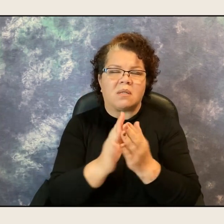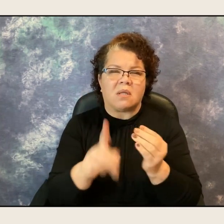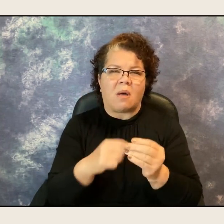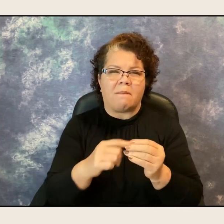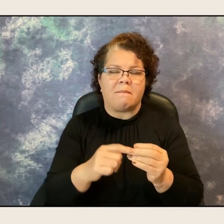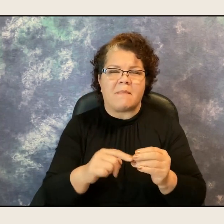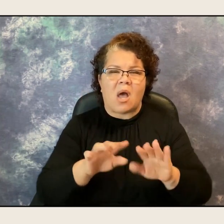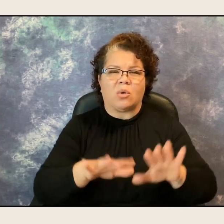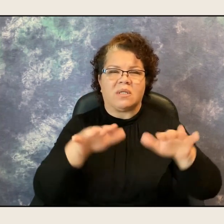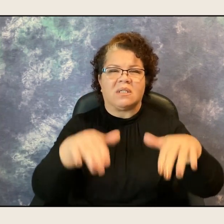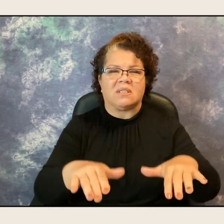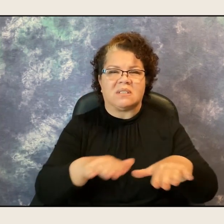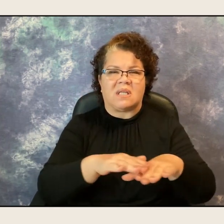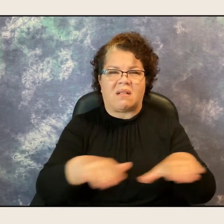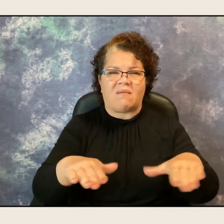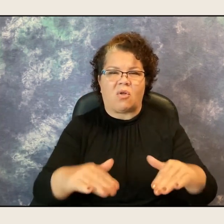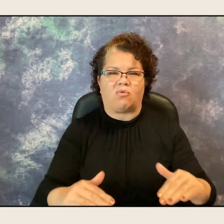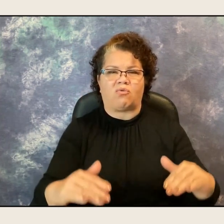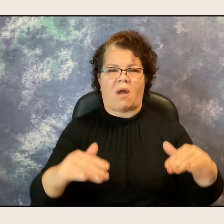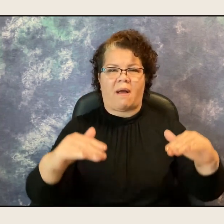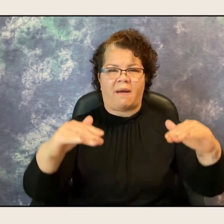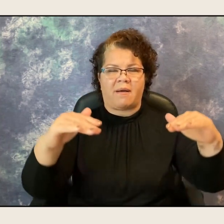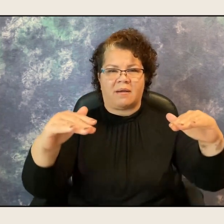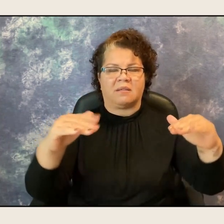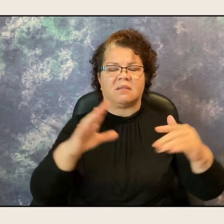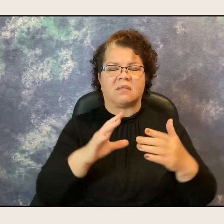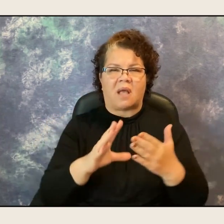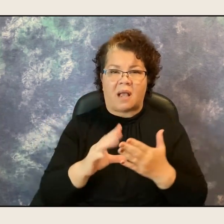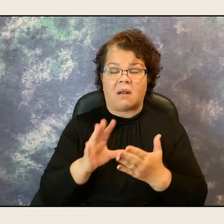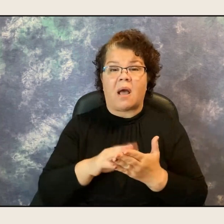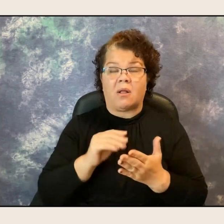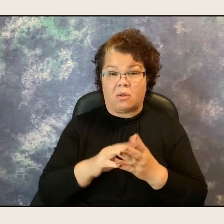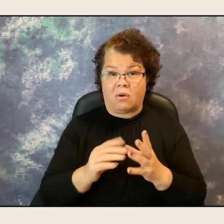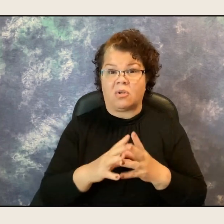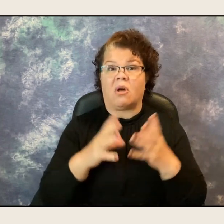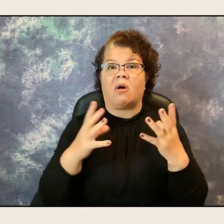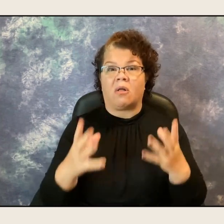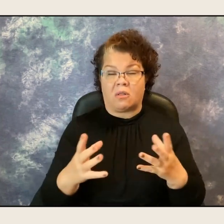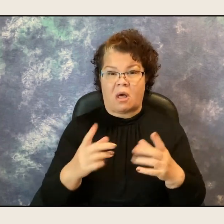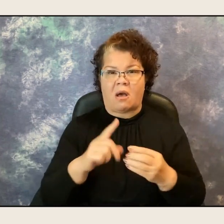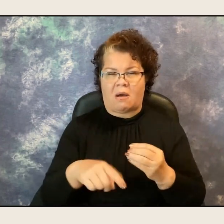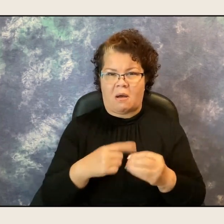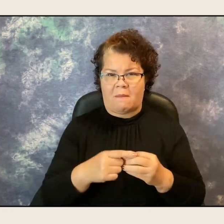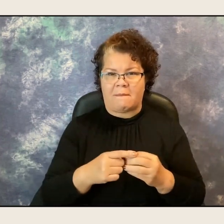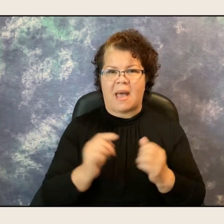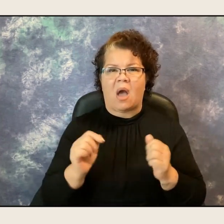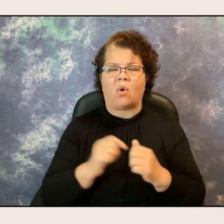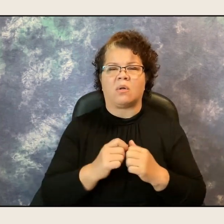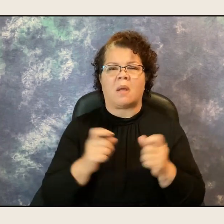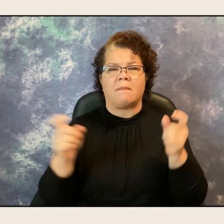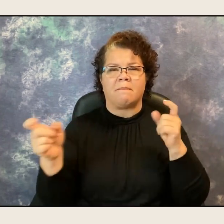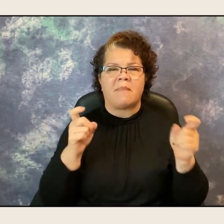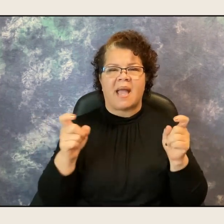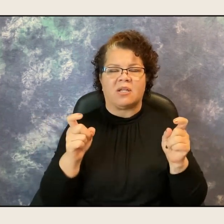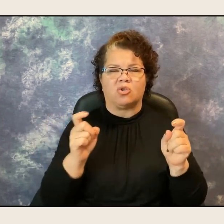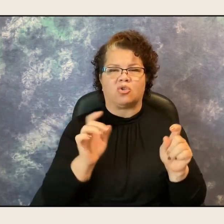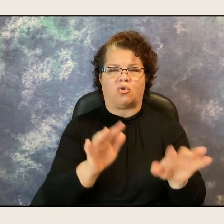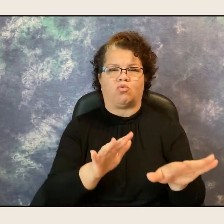and learned quite a bit from both of those texts about managed retreat, which is a policy